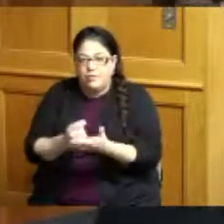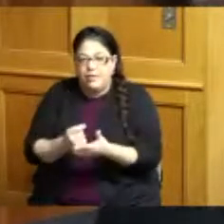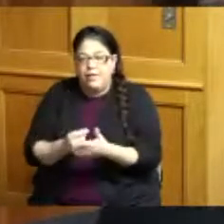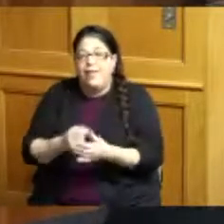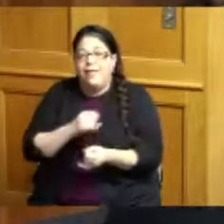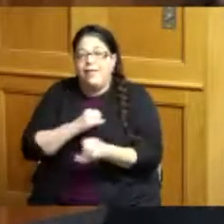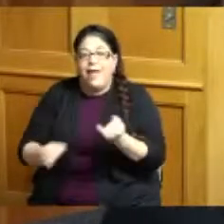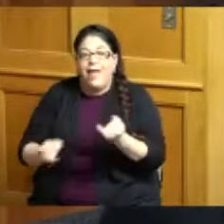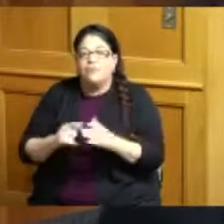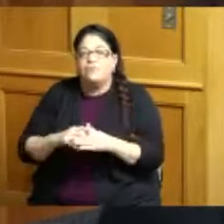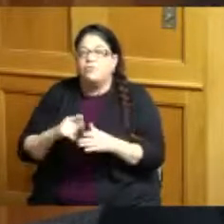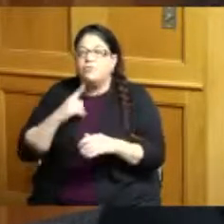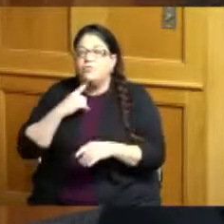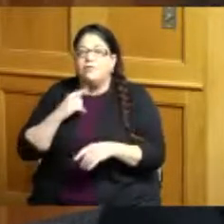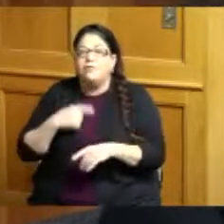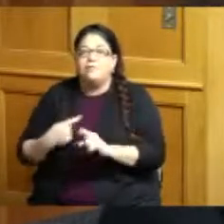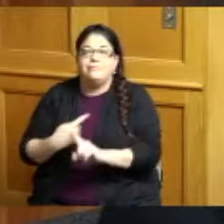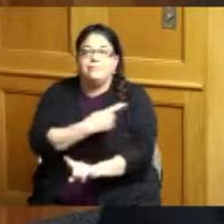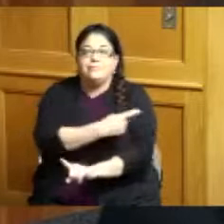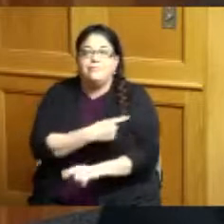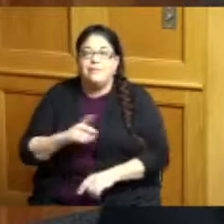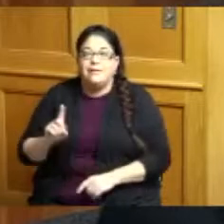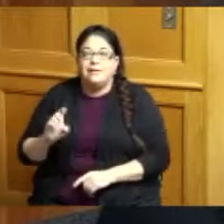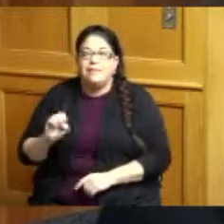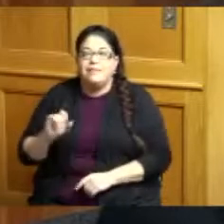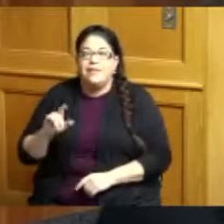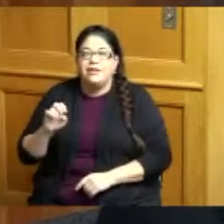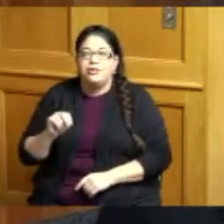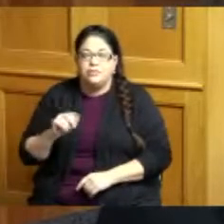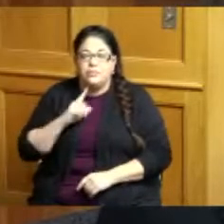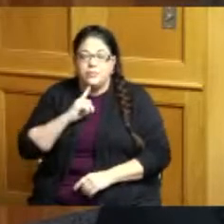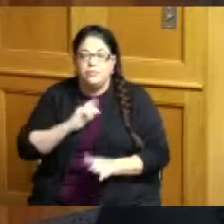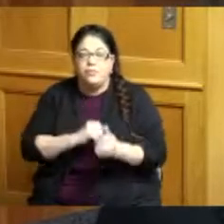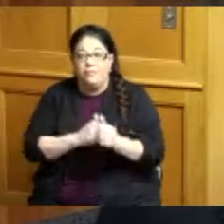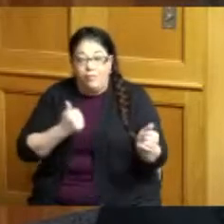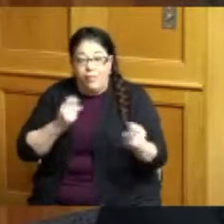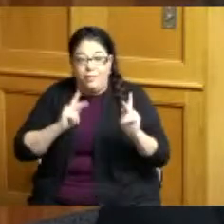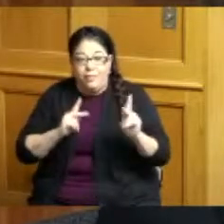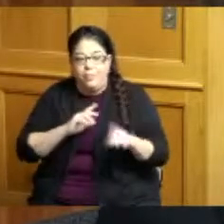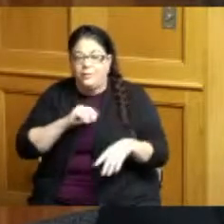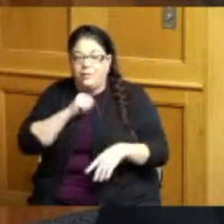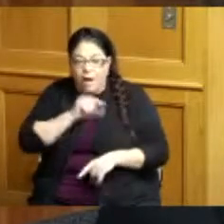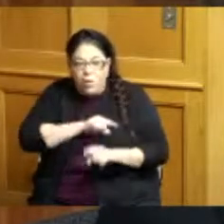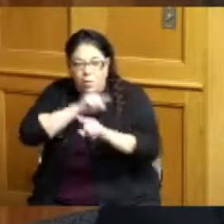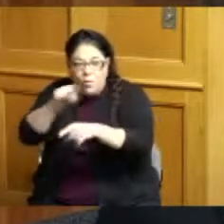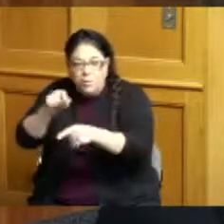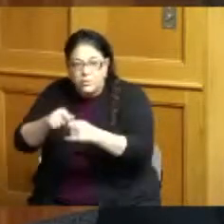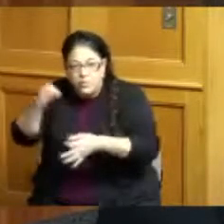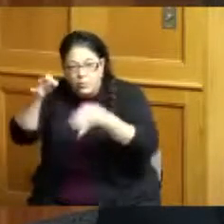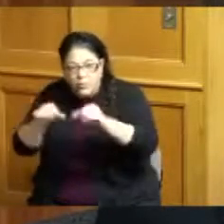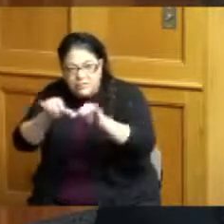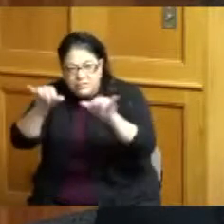going to deflection trying to keep folks out of the justice system and get them into a more